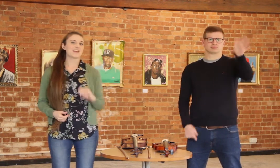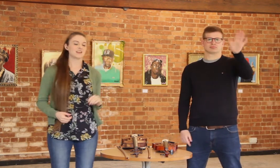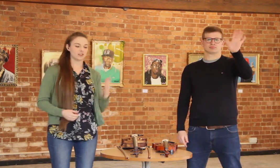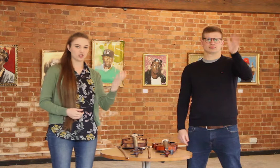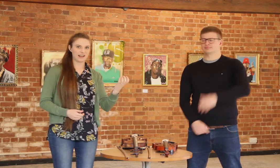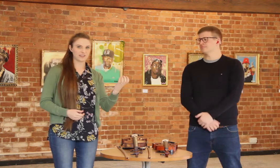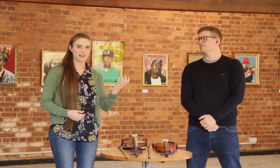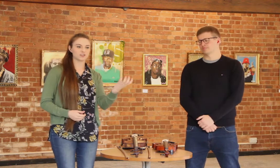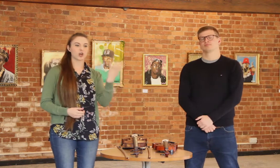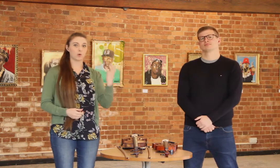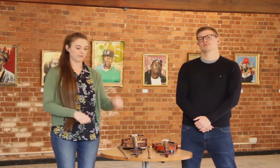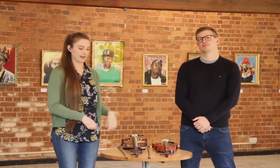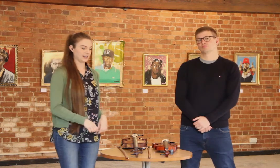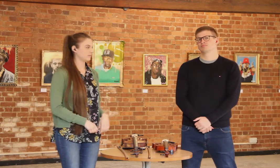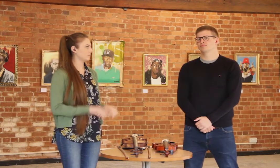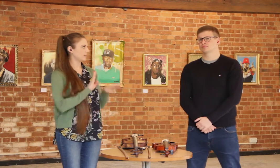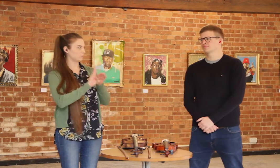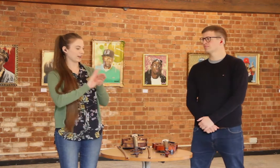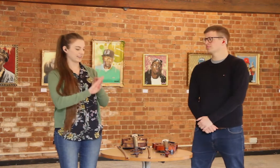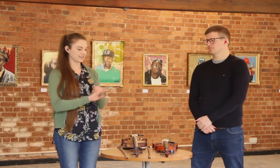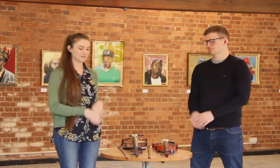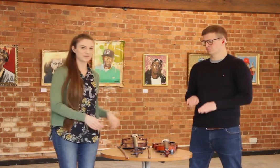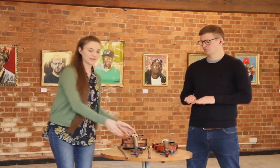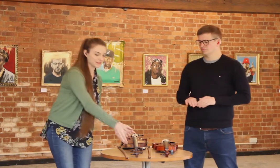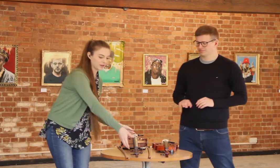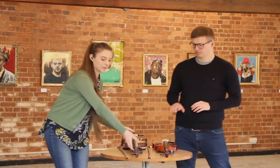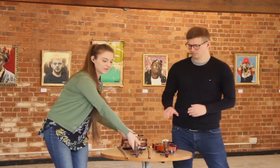Use your left hand to hold the violin Let’s practise So...